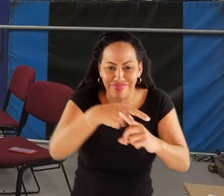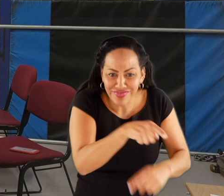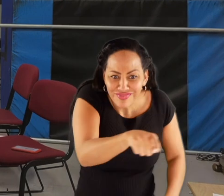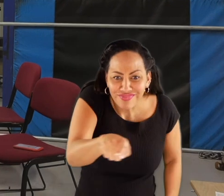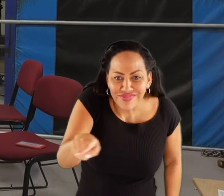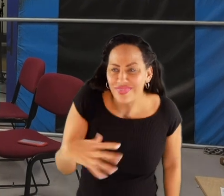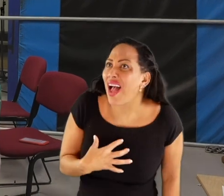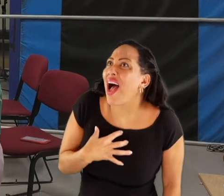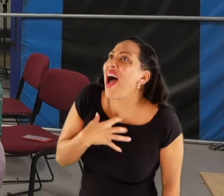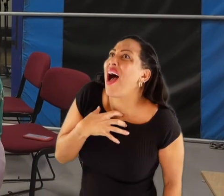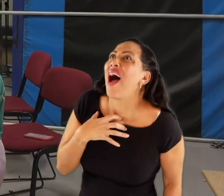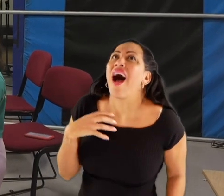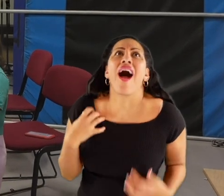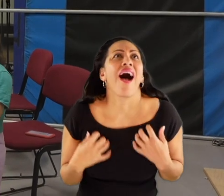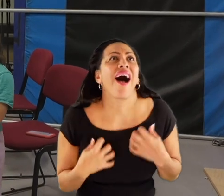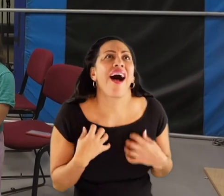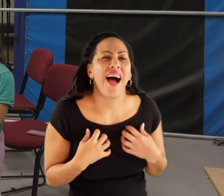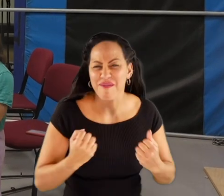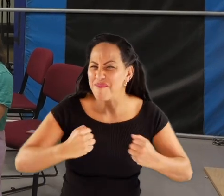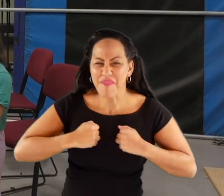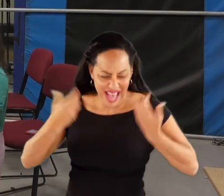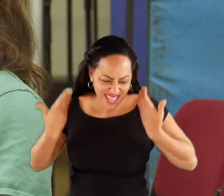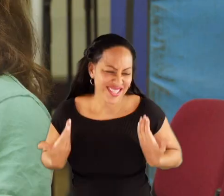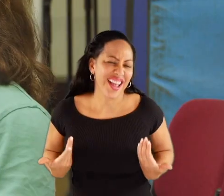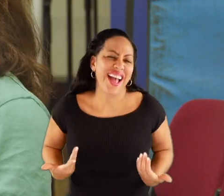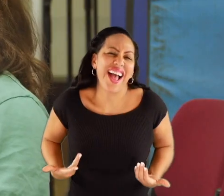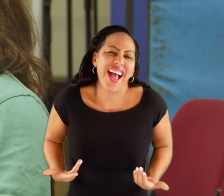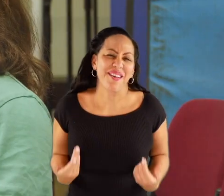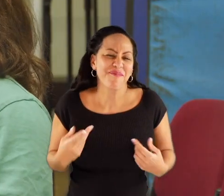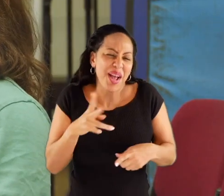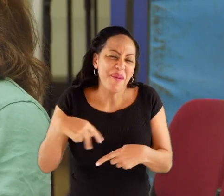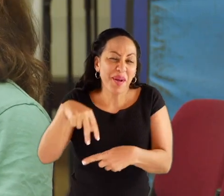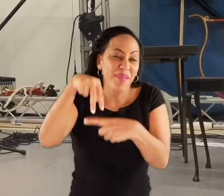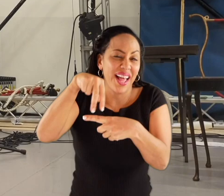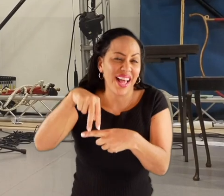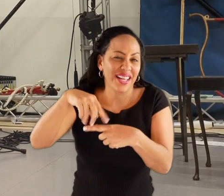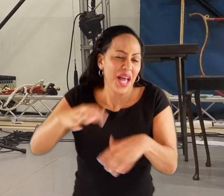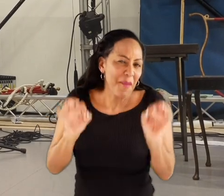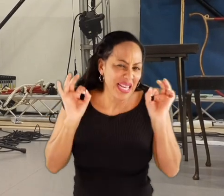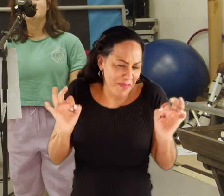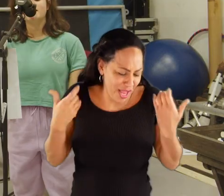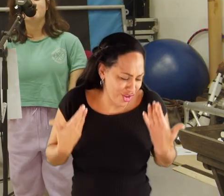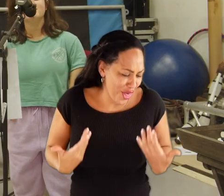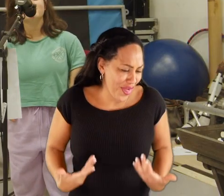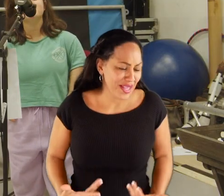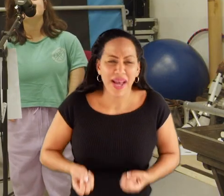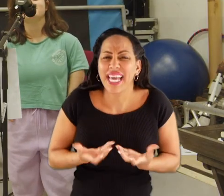It’s my time when I’m up here My special this my special gift my thrill